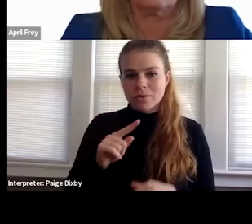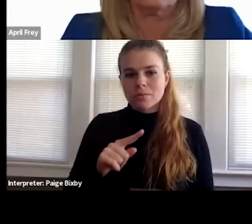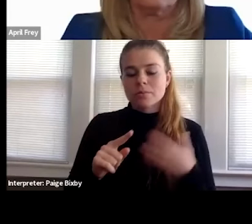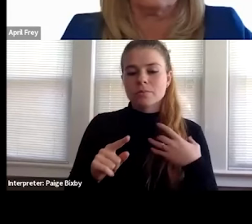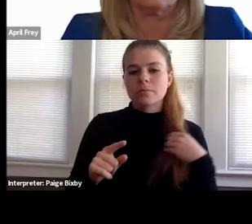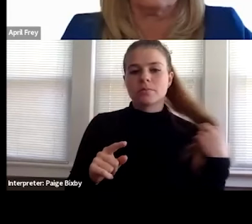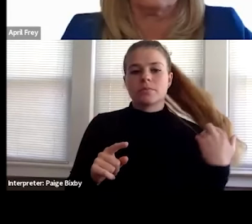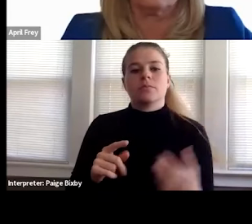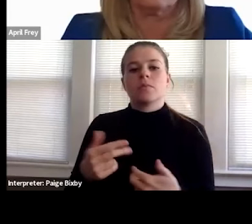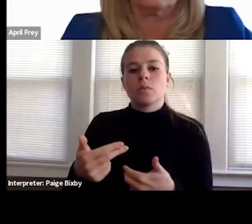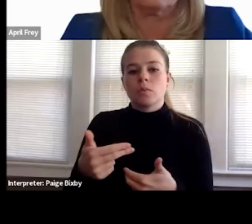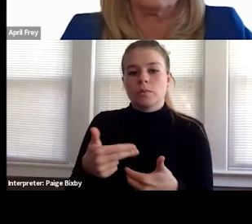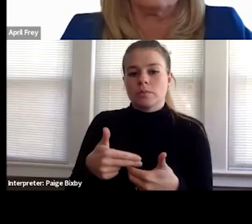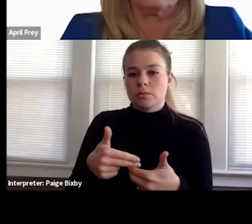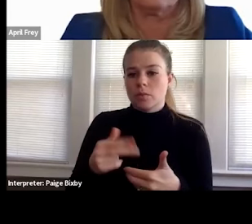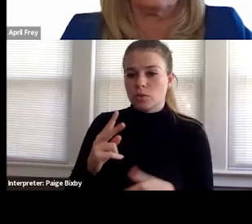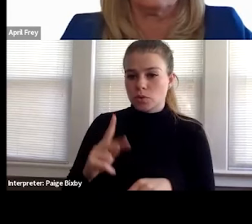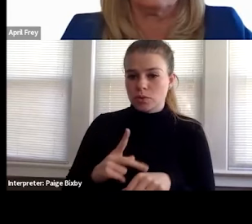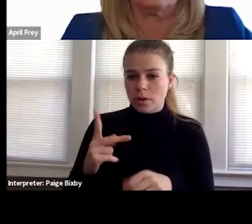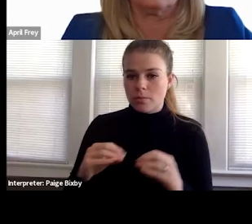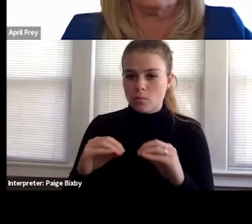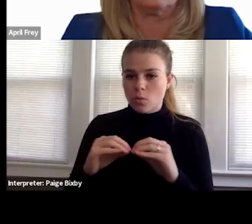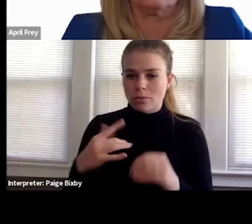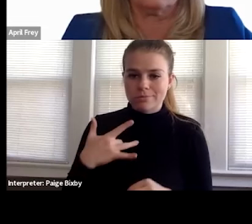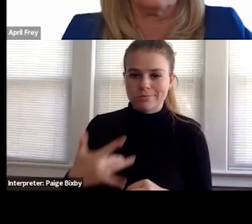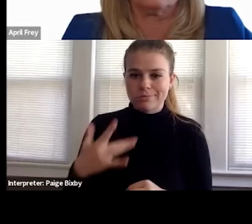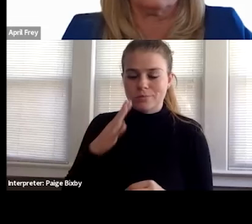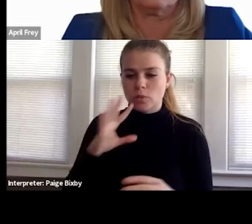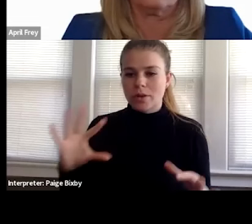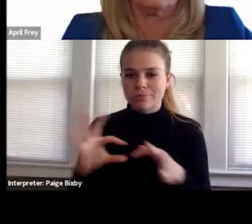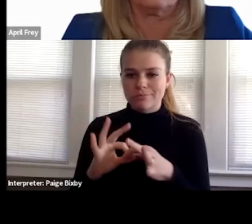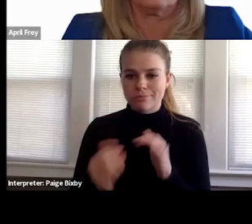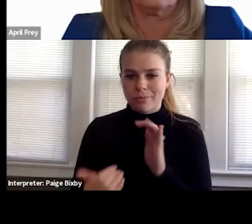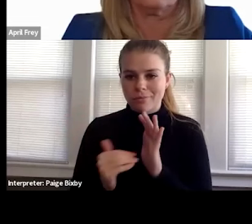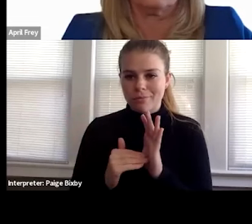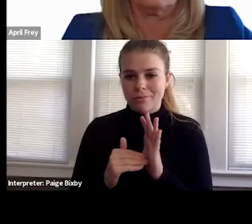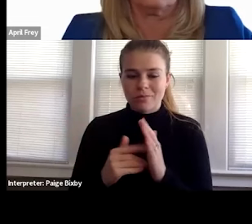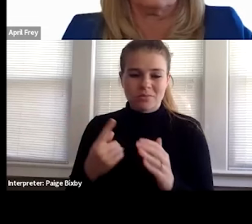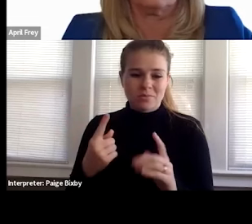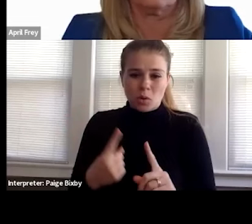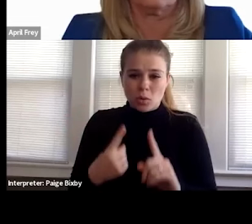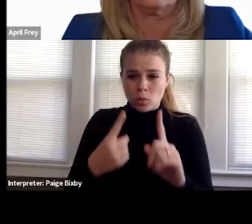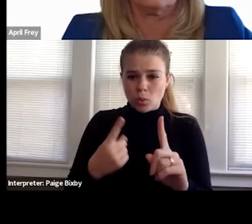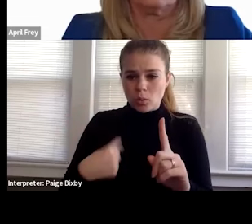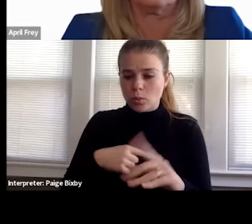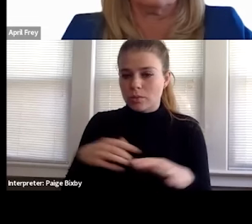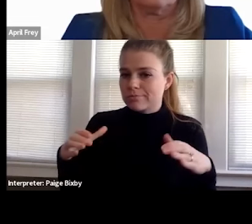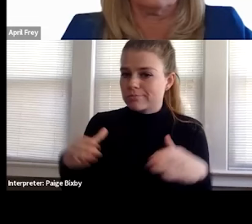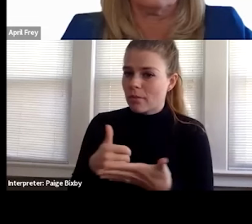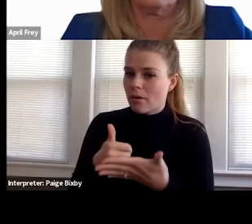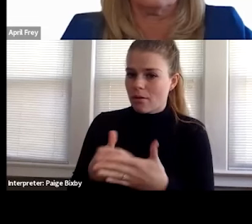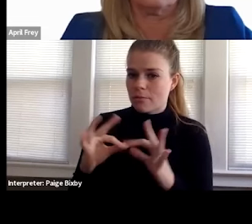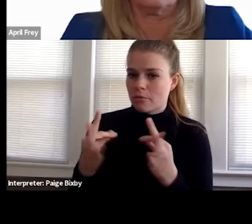were two times more likely to reunify. We are all here for the same reason, to help our families succeed, to promote safe families,